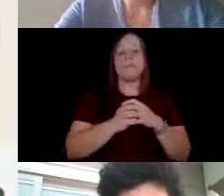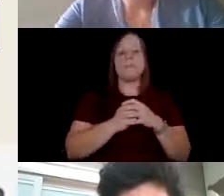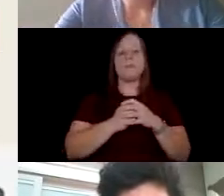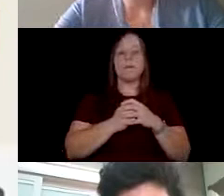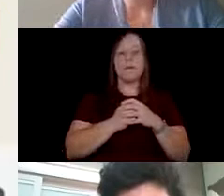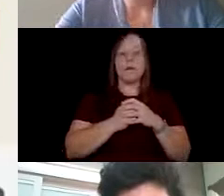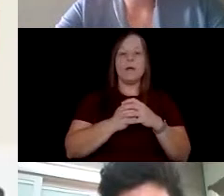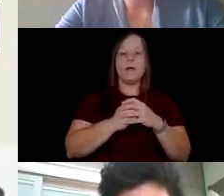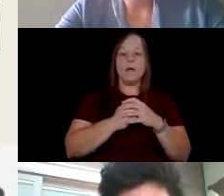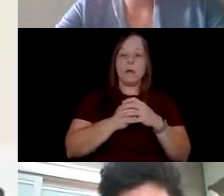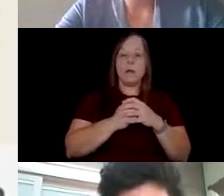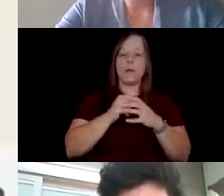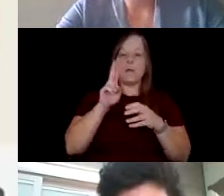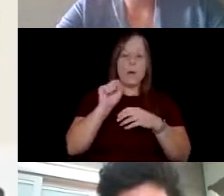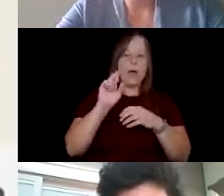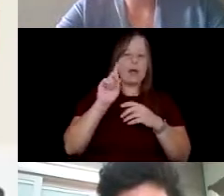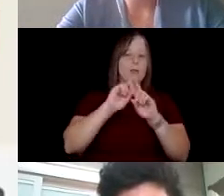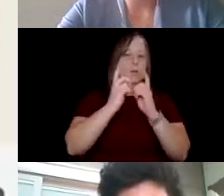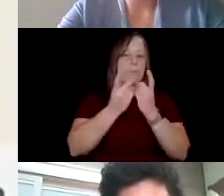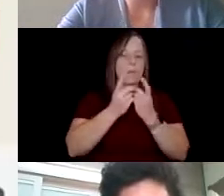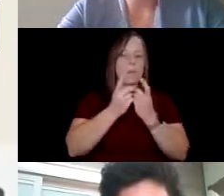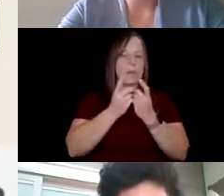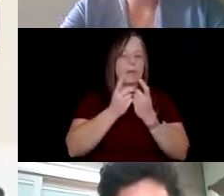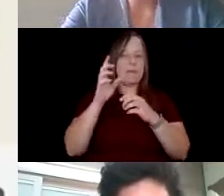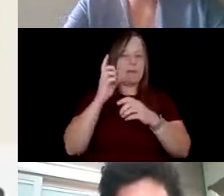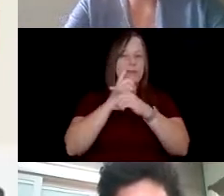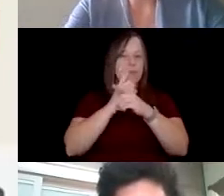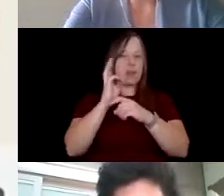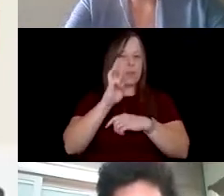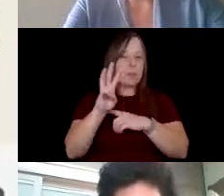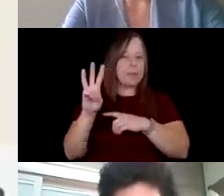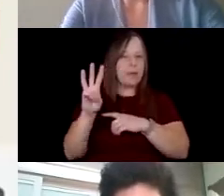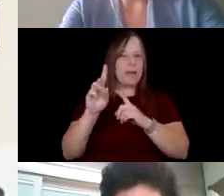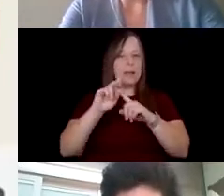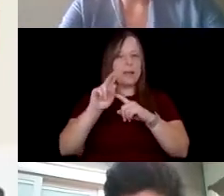from the US Department of Defense website. They keep track of the number and types of injuries of TBI